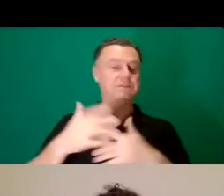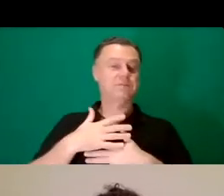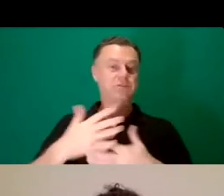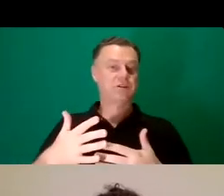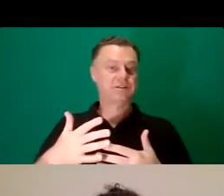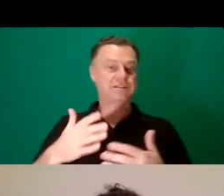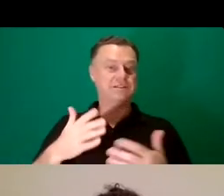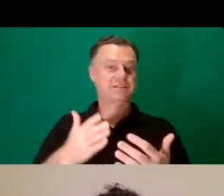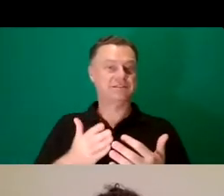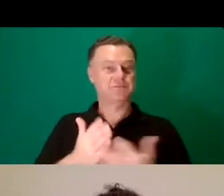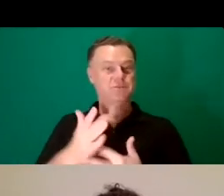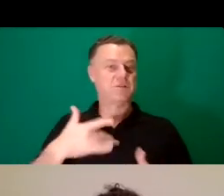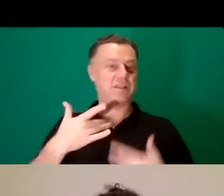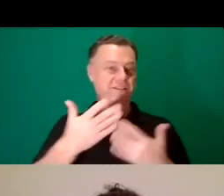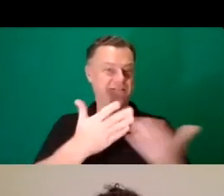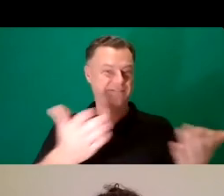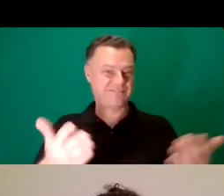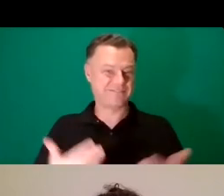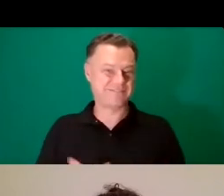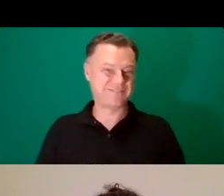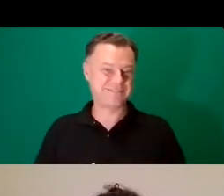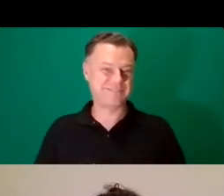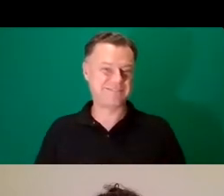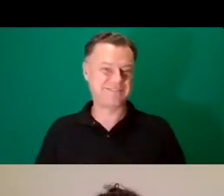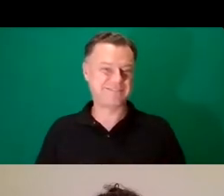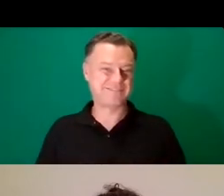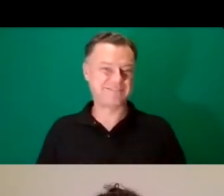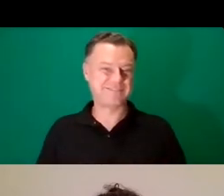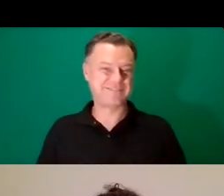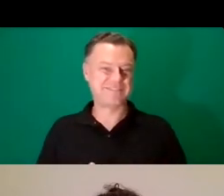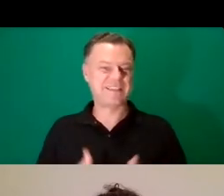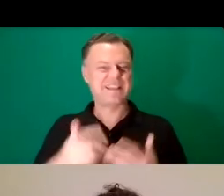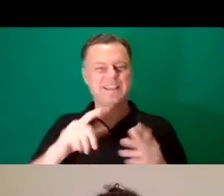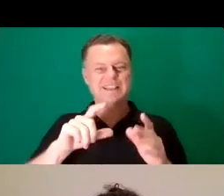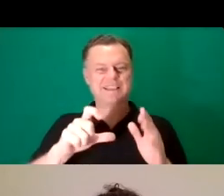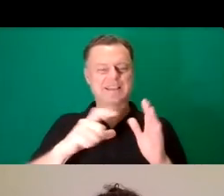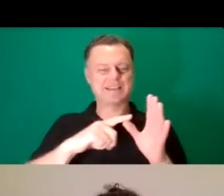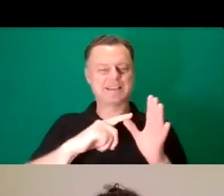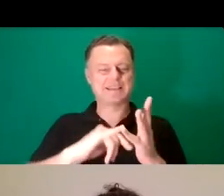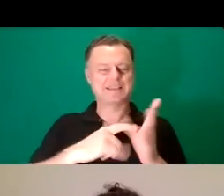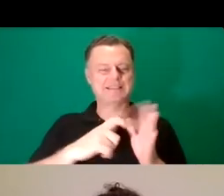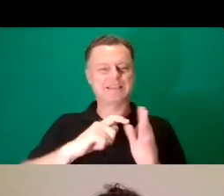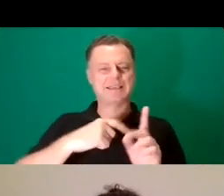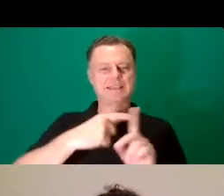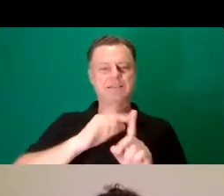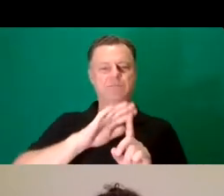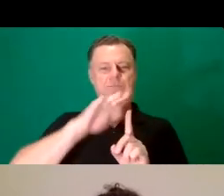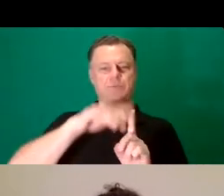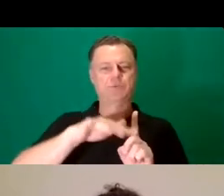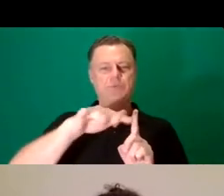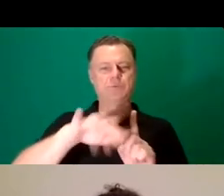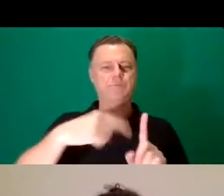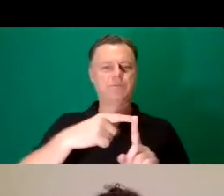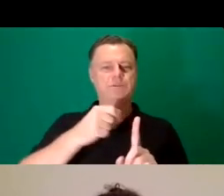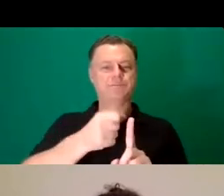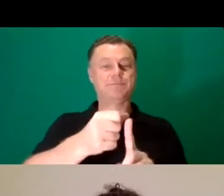the way and that have kind of a cascade of positive effects. So firstly, thank you so